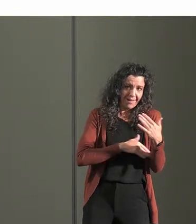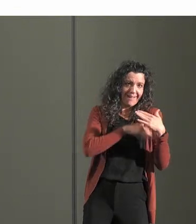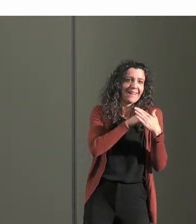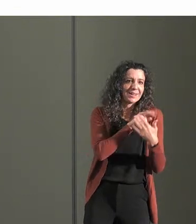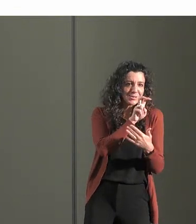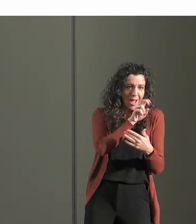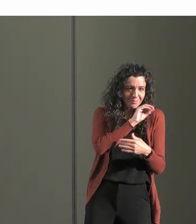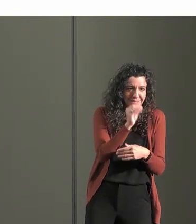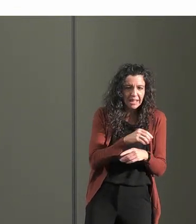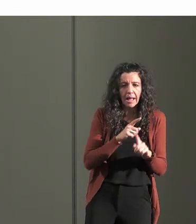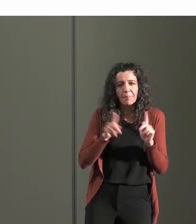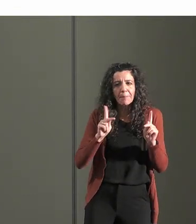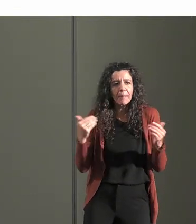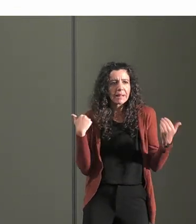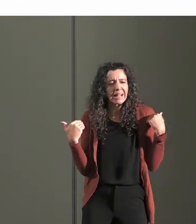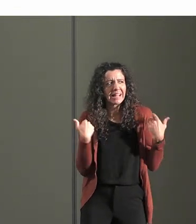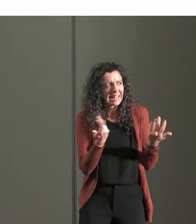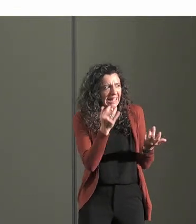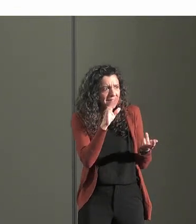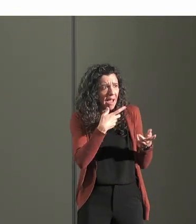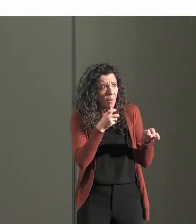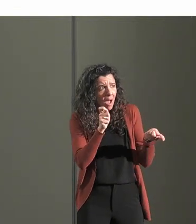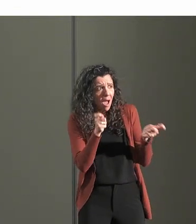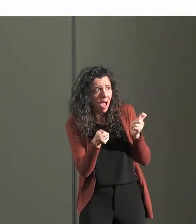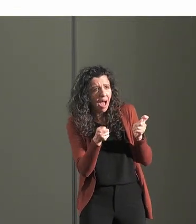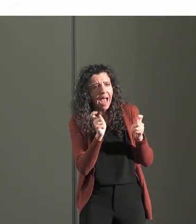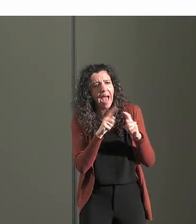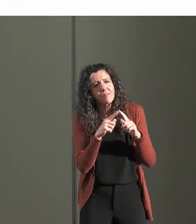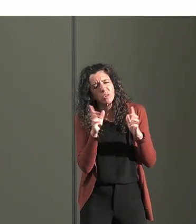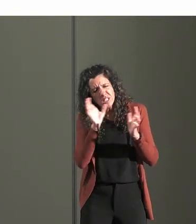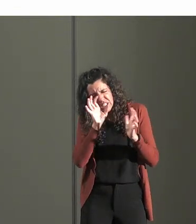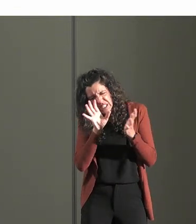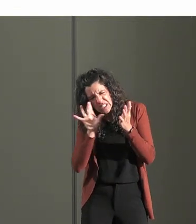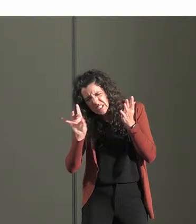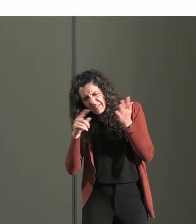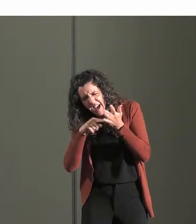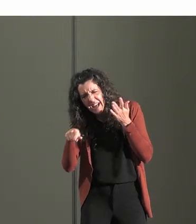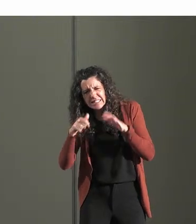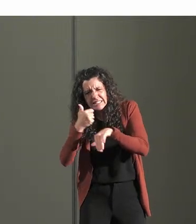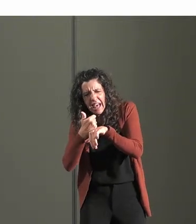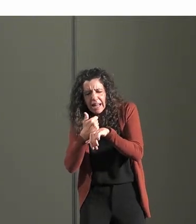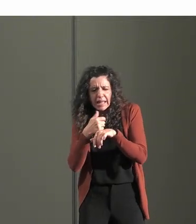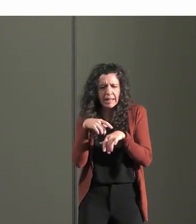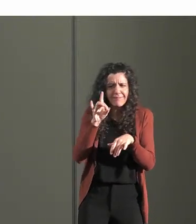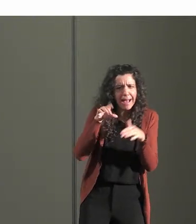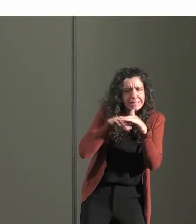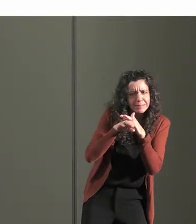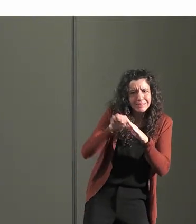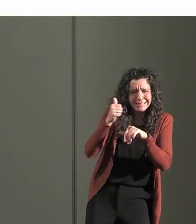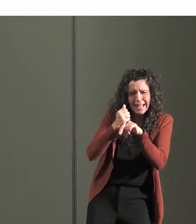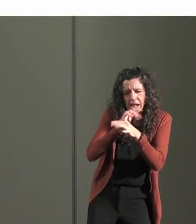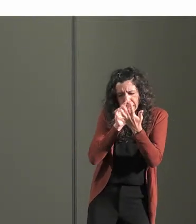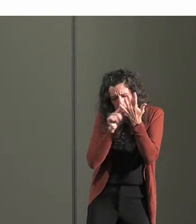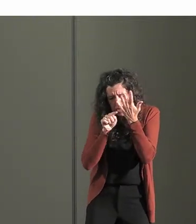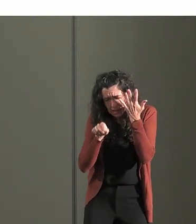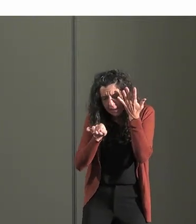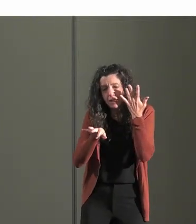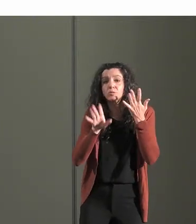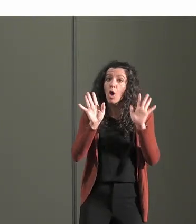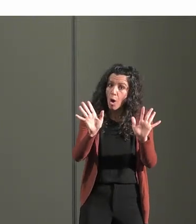that going up to 200%. We heard it is annoying every time I want to tweak it in I need to go into settings and find it